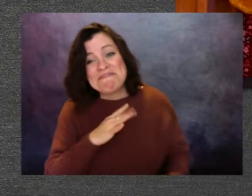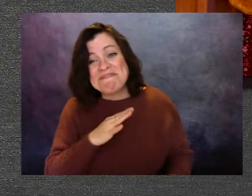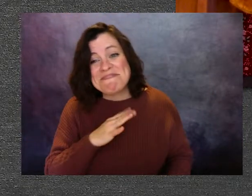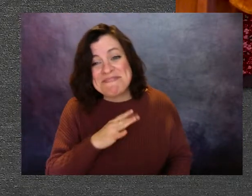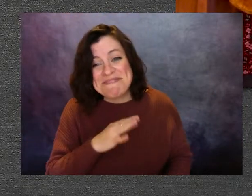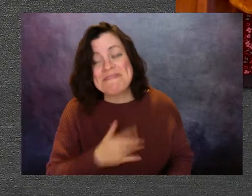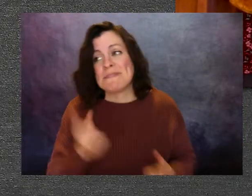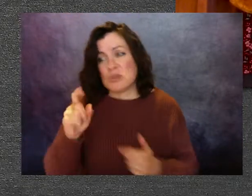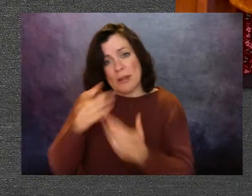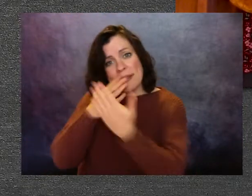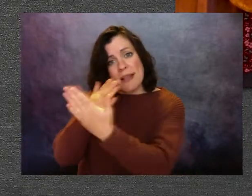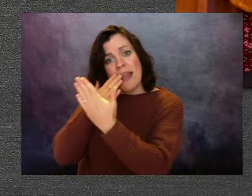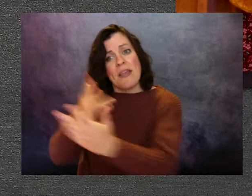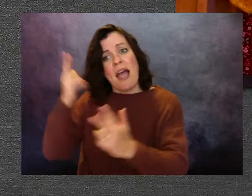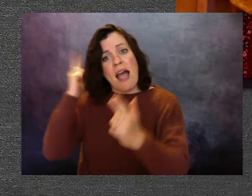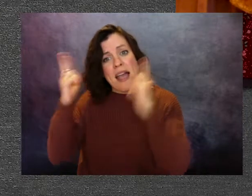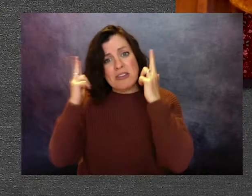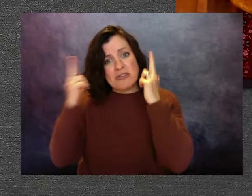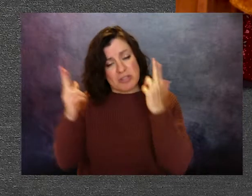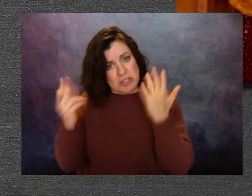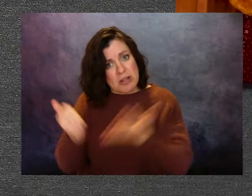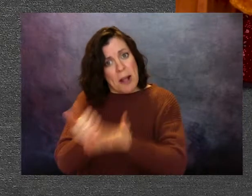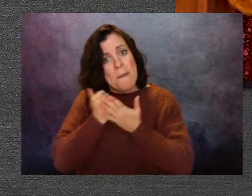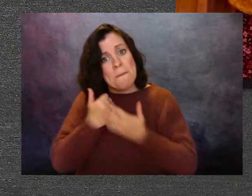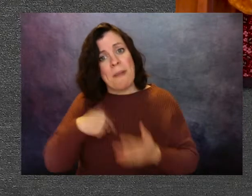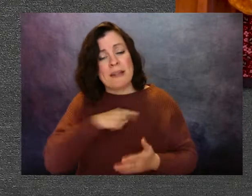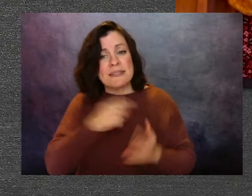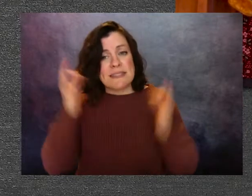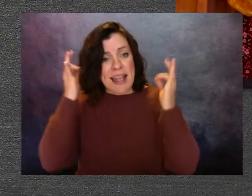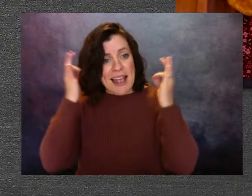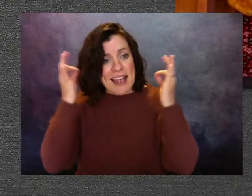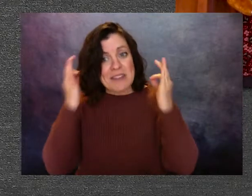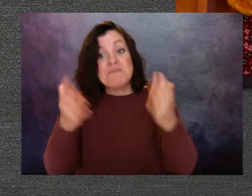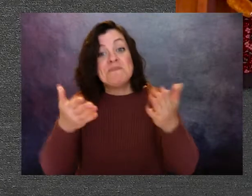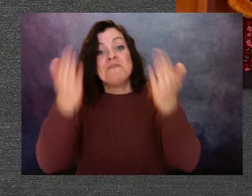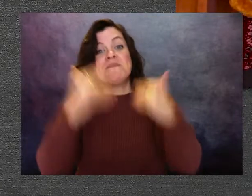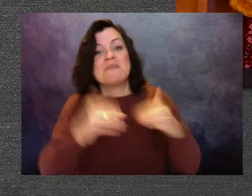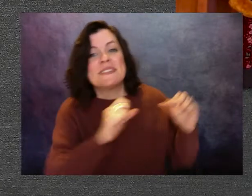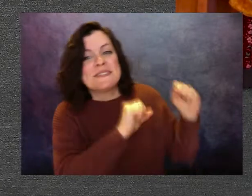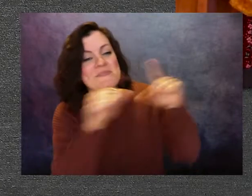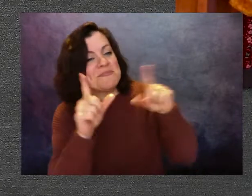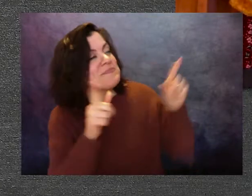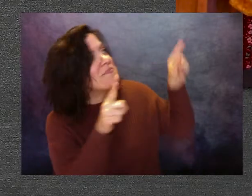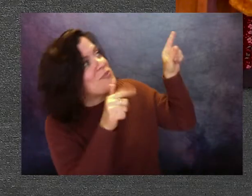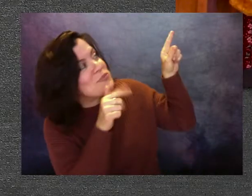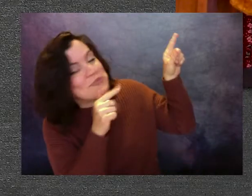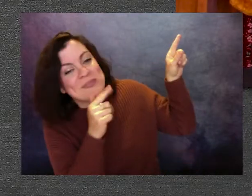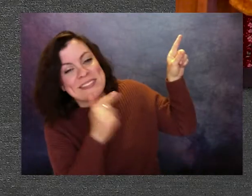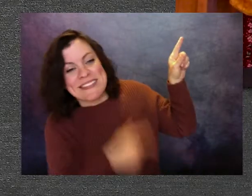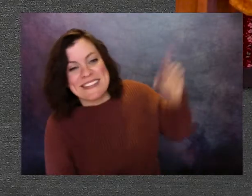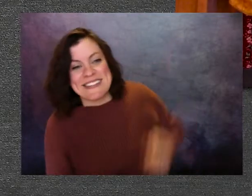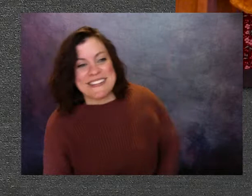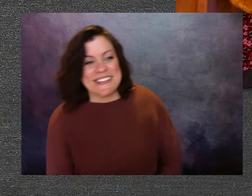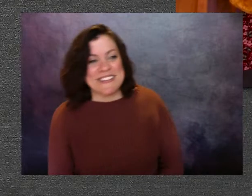Let's go on to our next community helper and see who it is. All right.